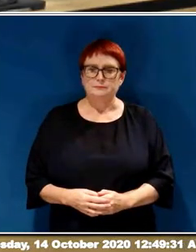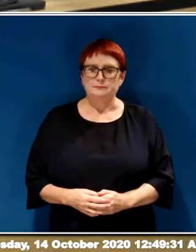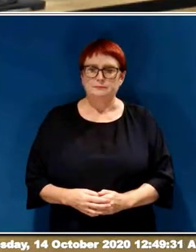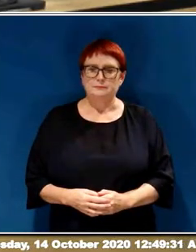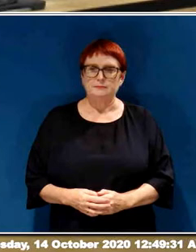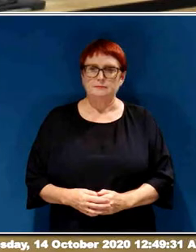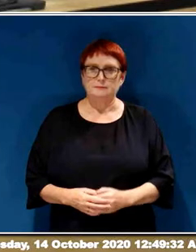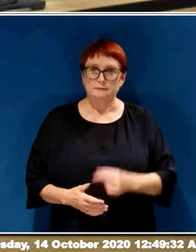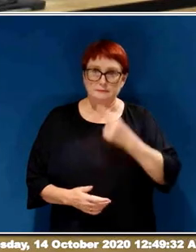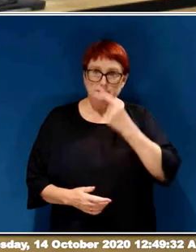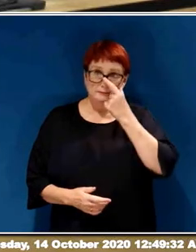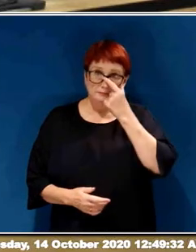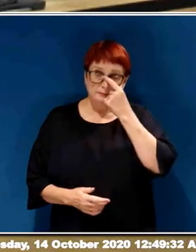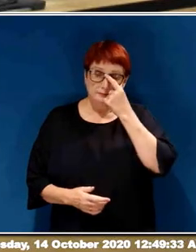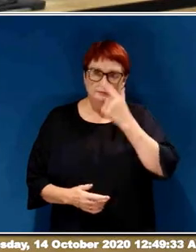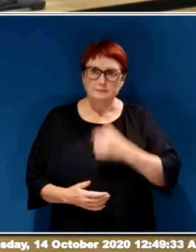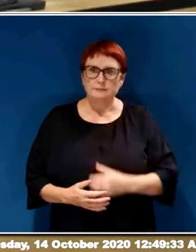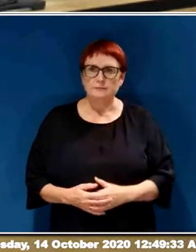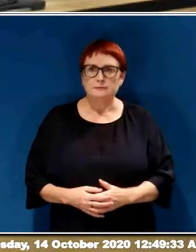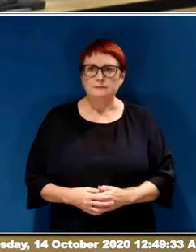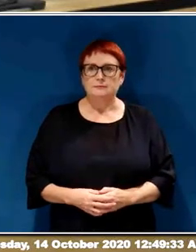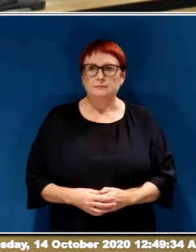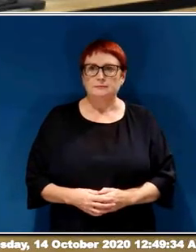Yes. That can be done. Thank you.